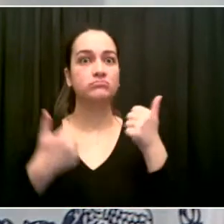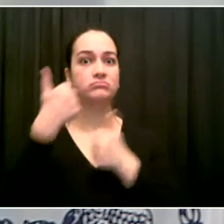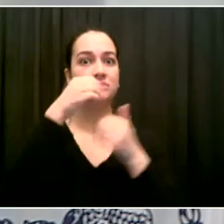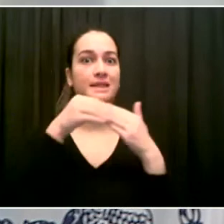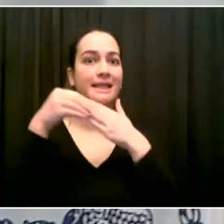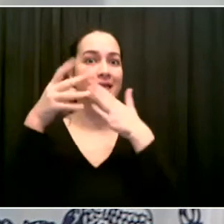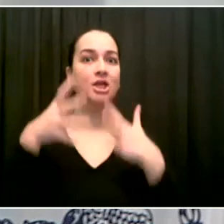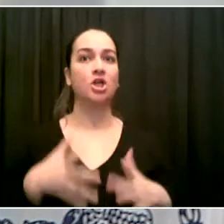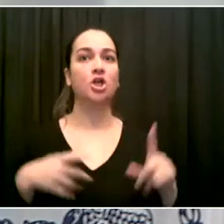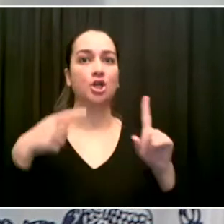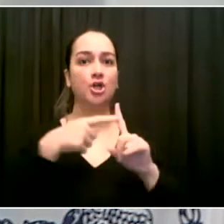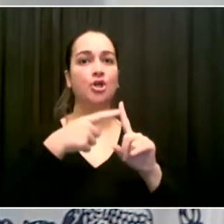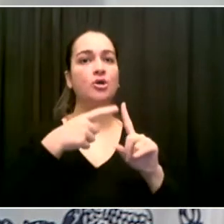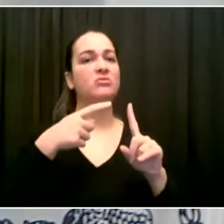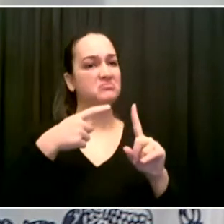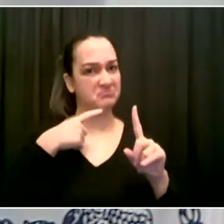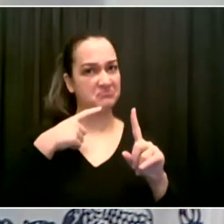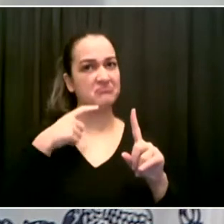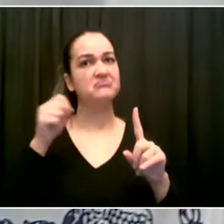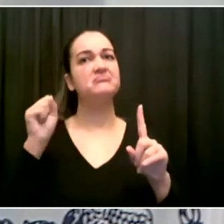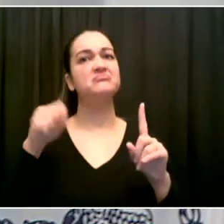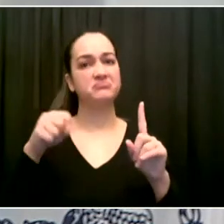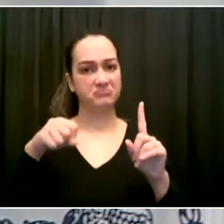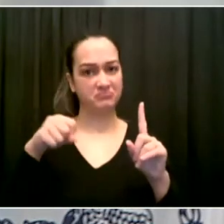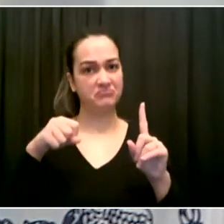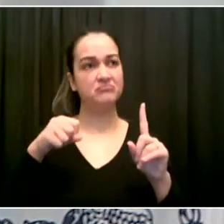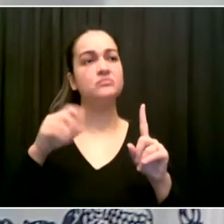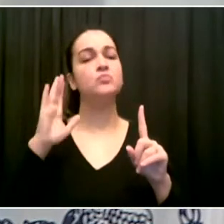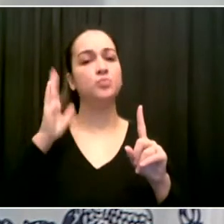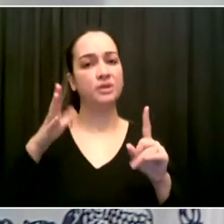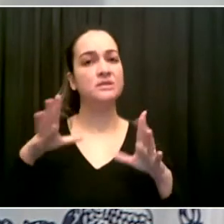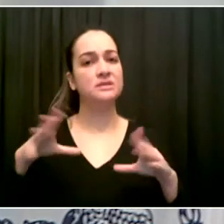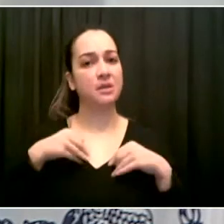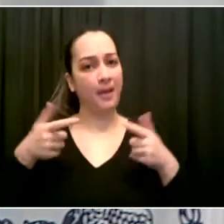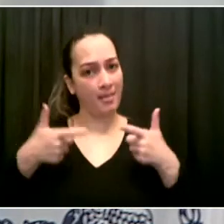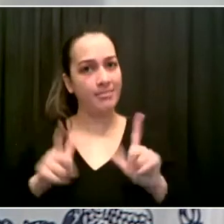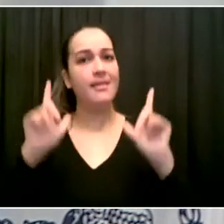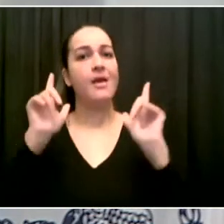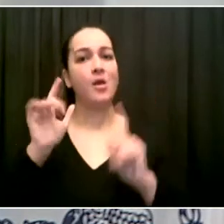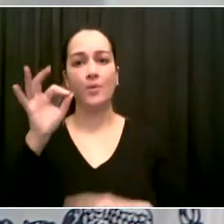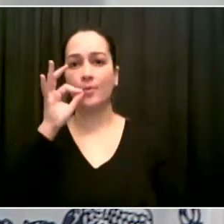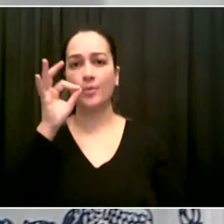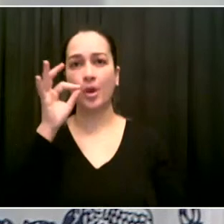MARIJUANA LLIEGSLATION'S THAT STATE LEADERS